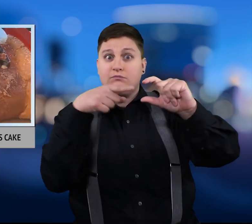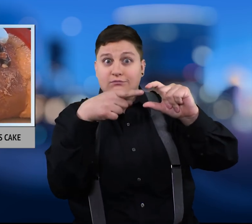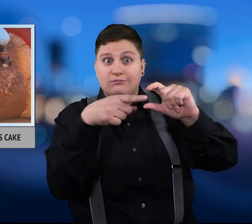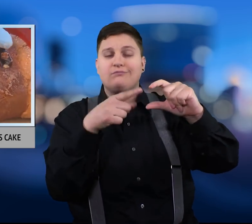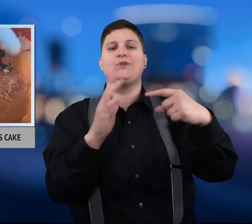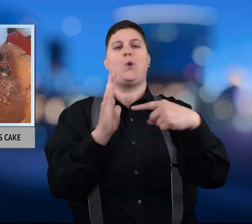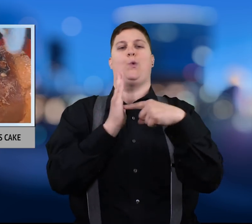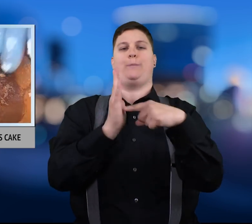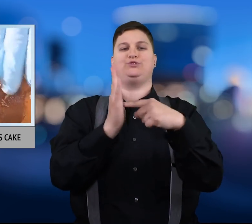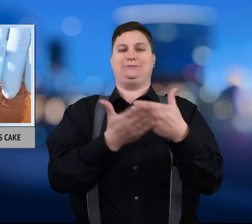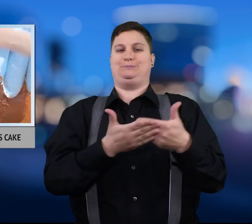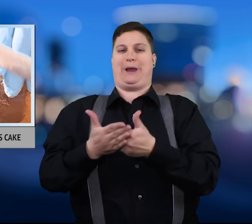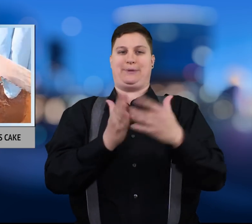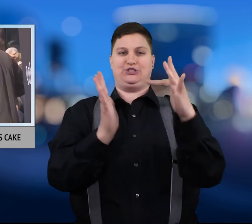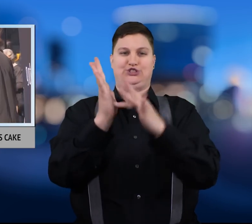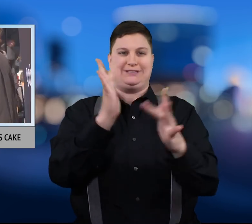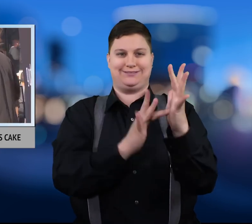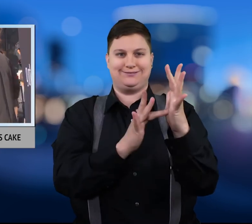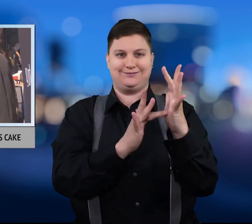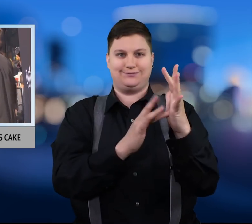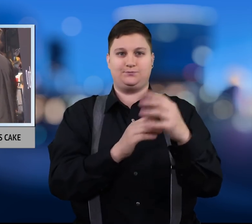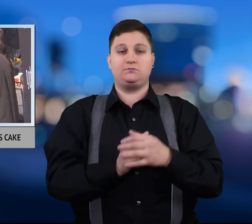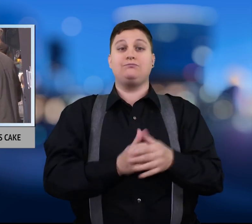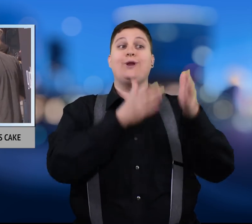Their baby represents baby Jesus.